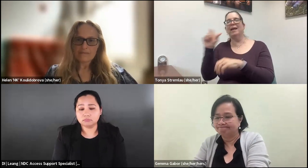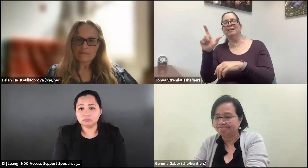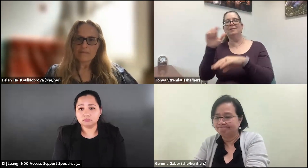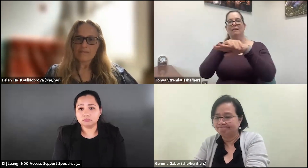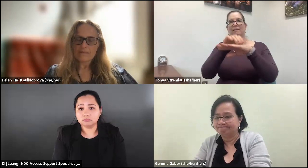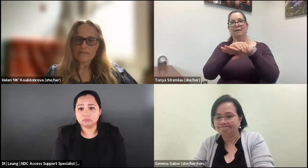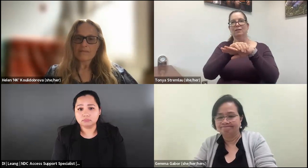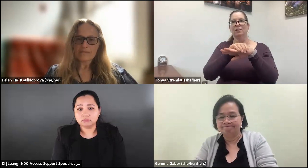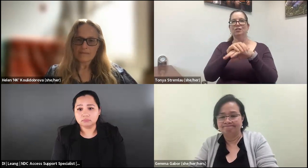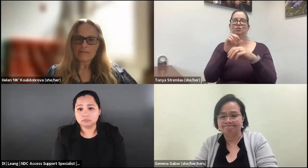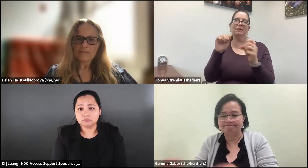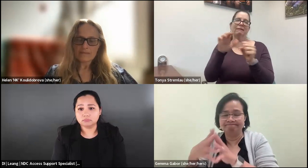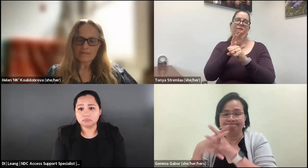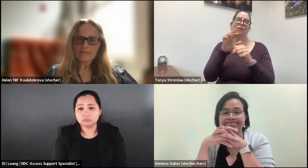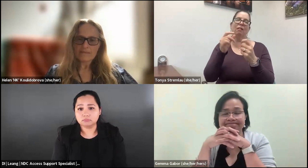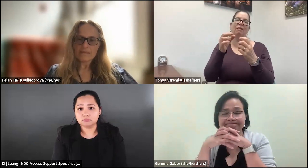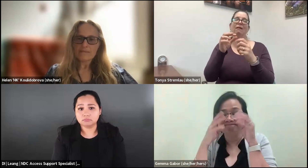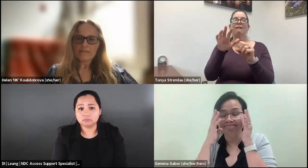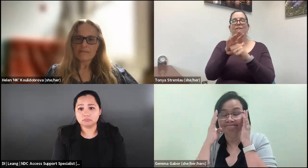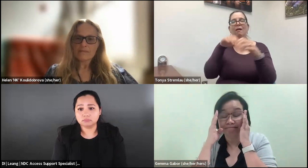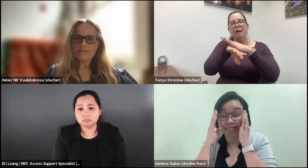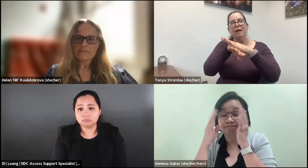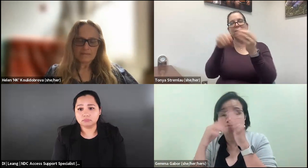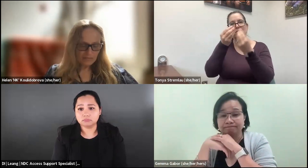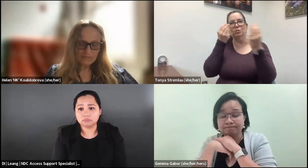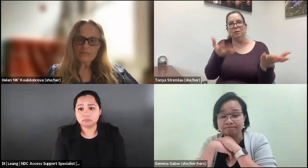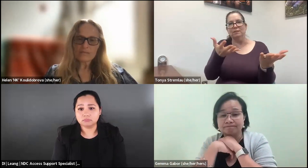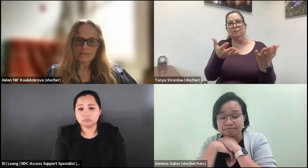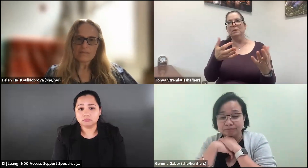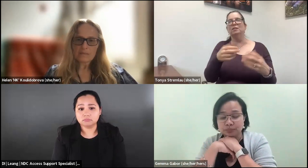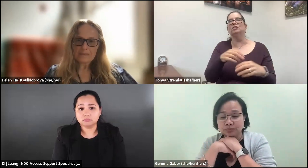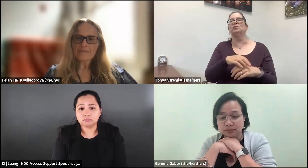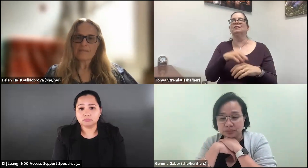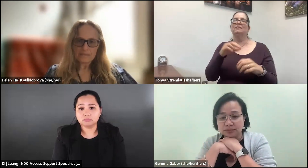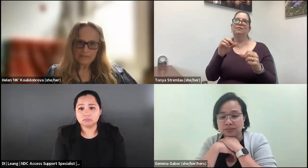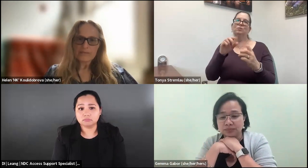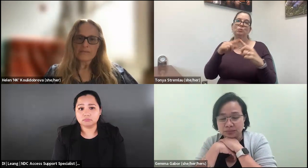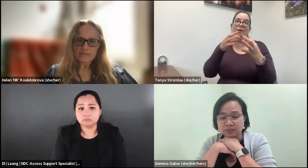has a special education in both English and ASL,